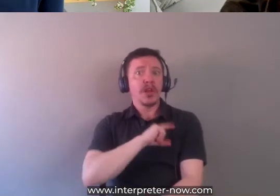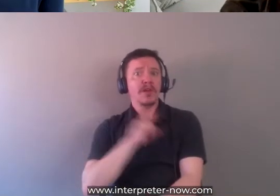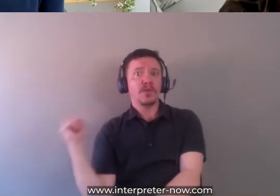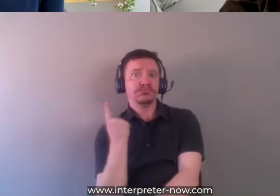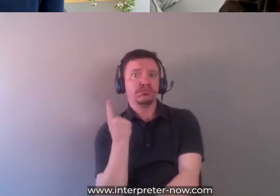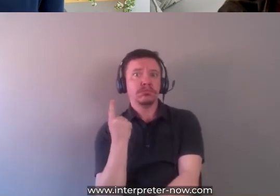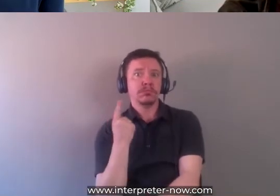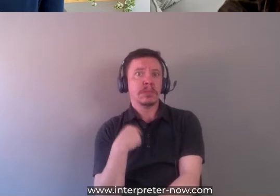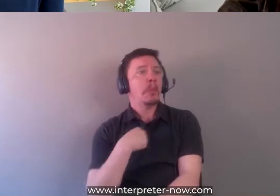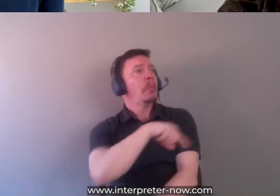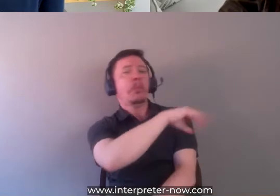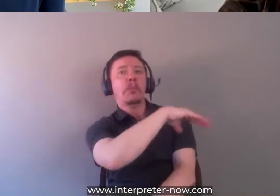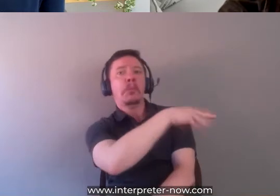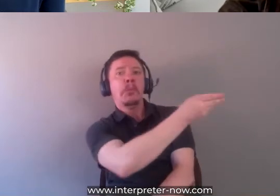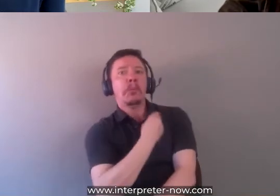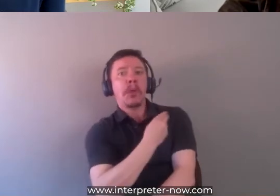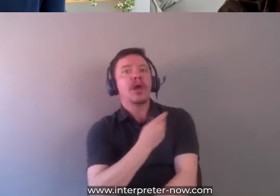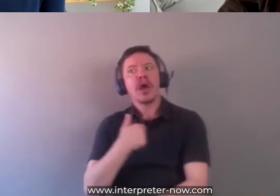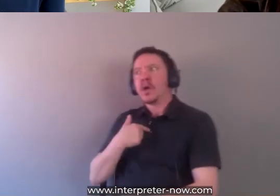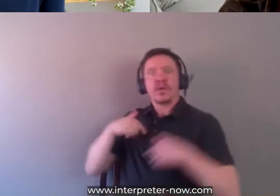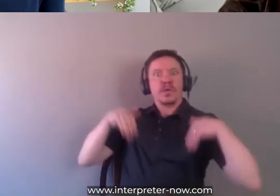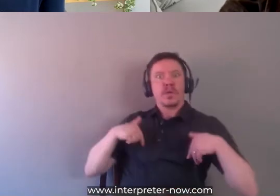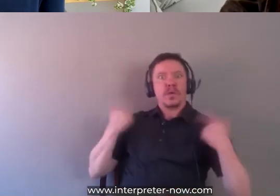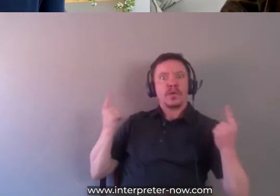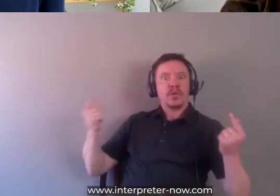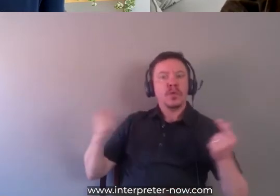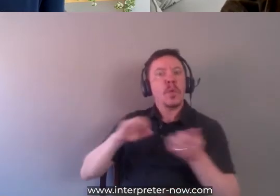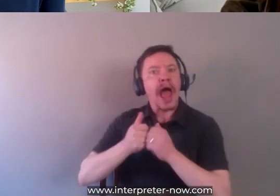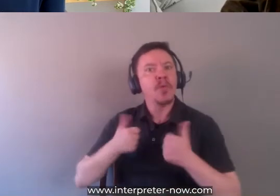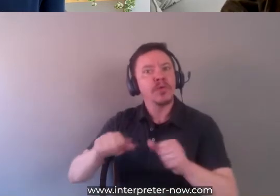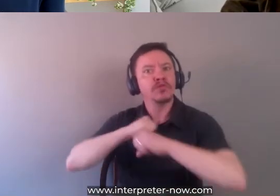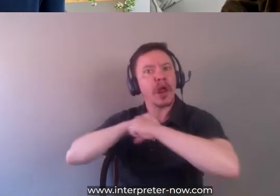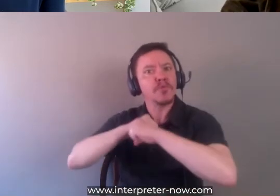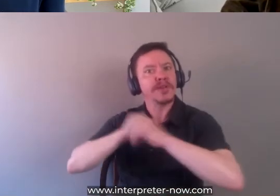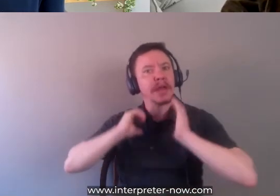What will you do in order to try to protect your clients and customers as much as you